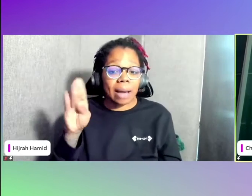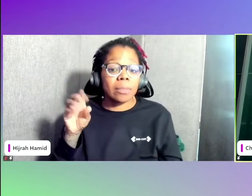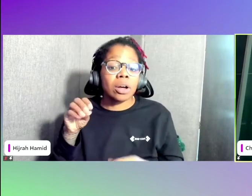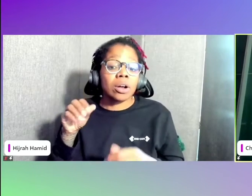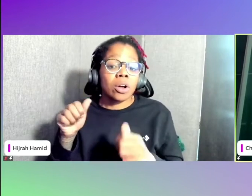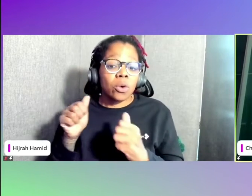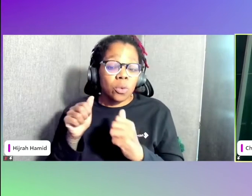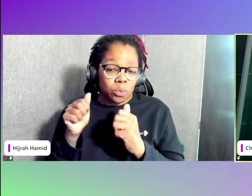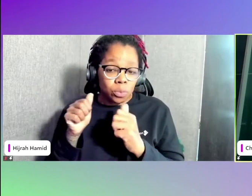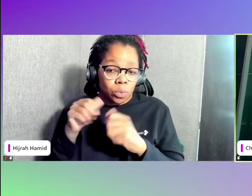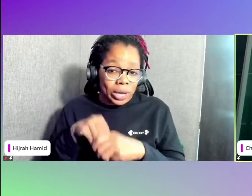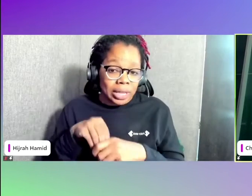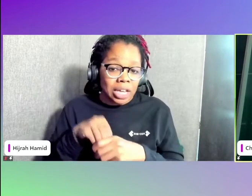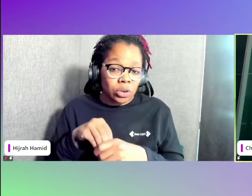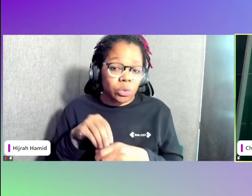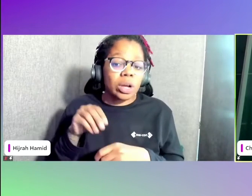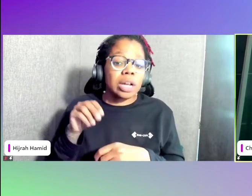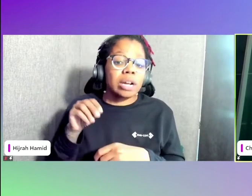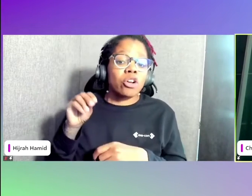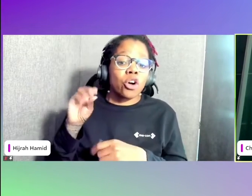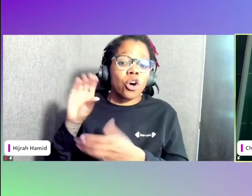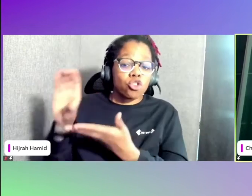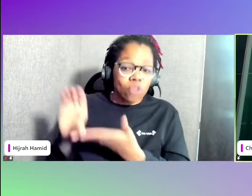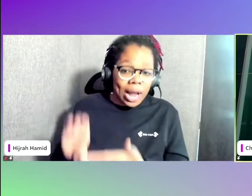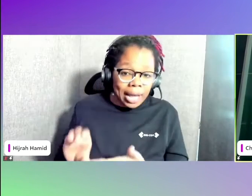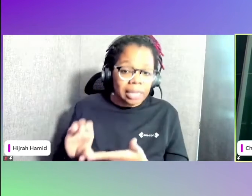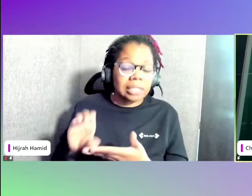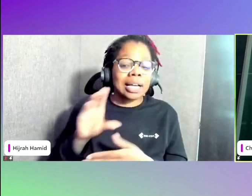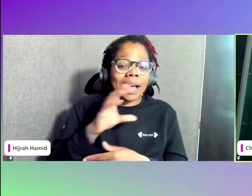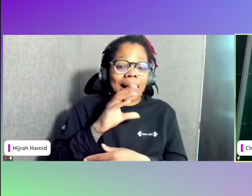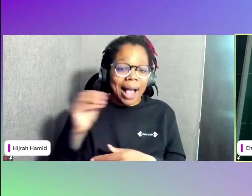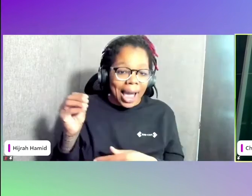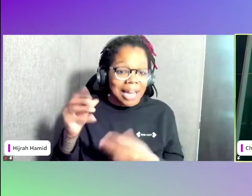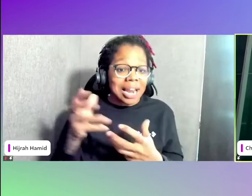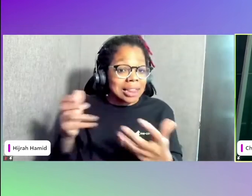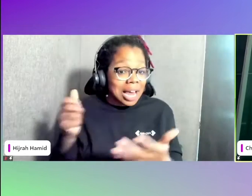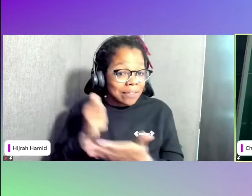learn, help communicate and grow. I found that the